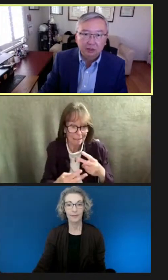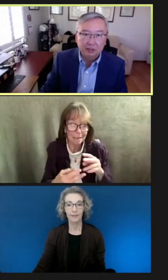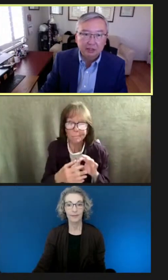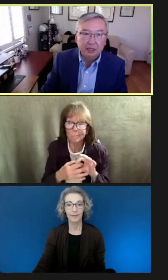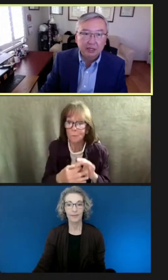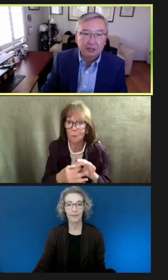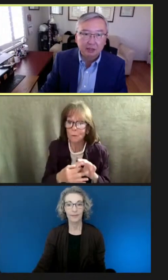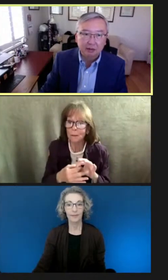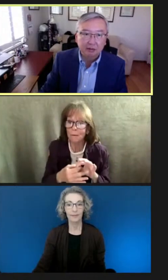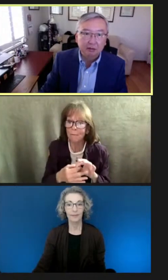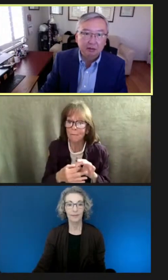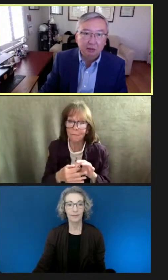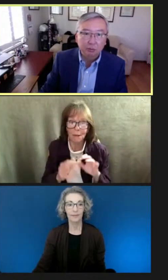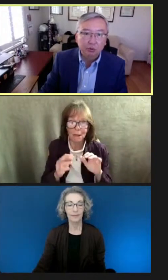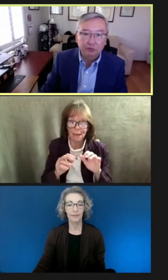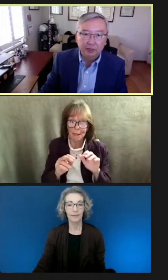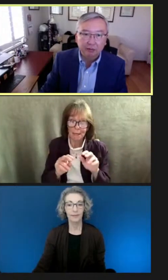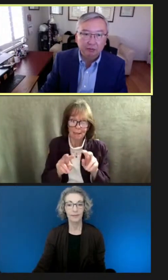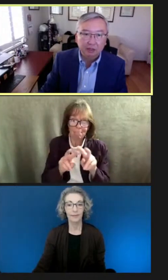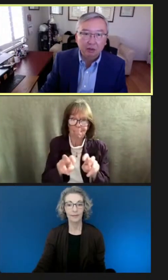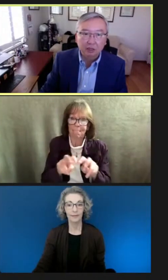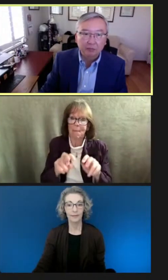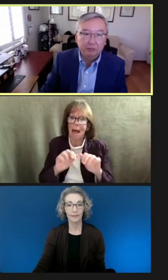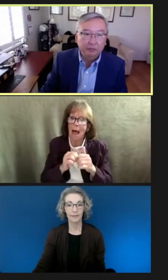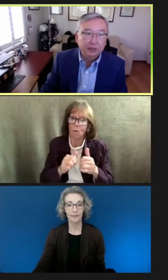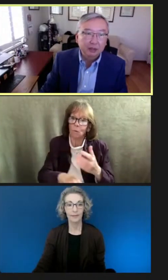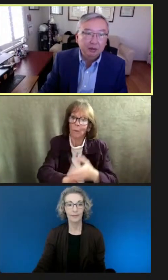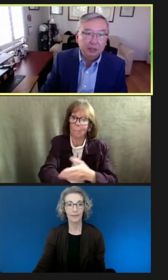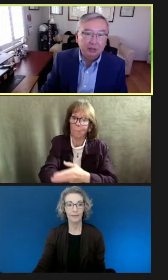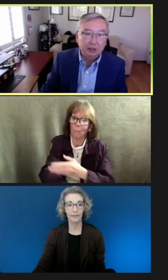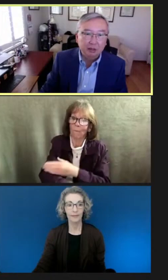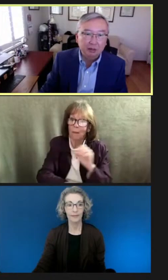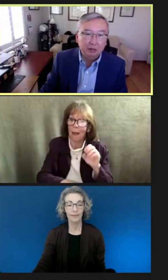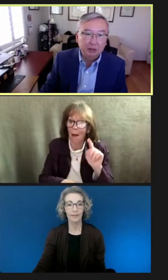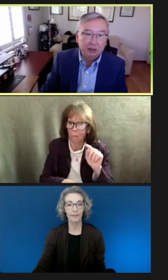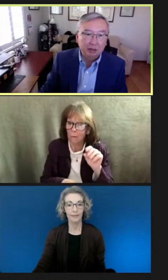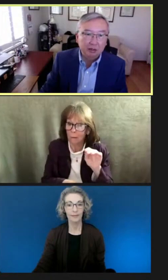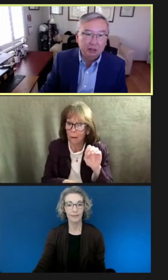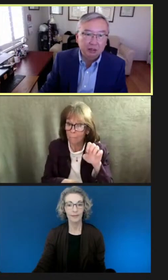terms of the success in improving outcome,